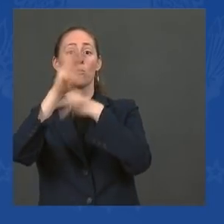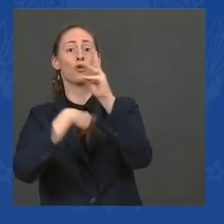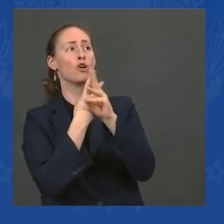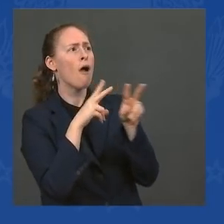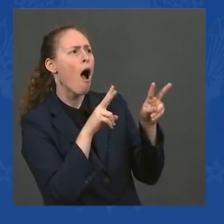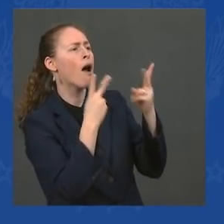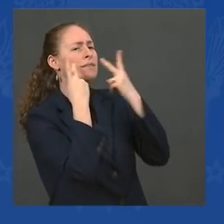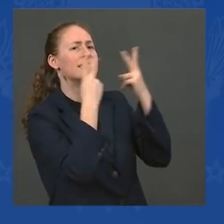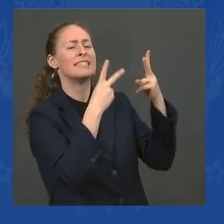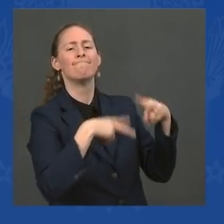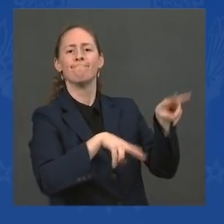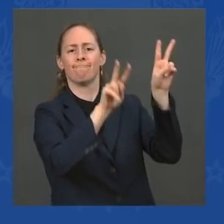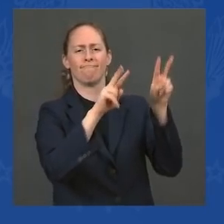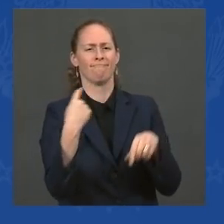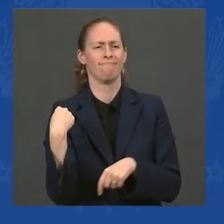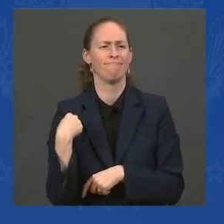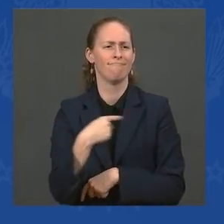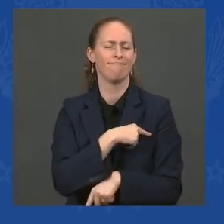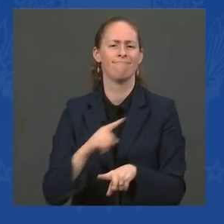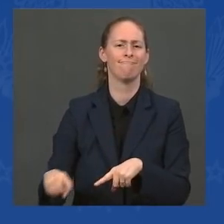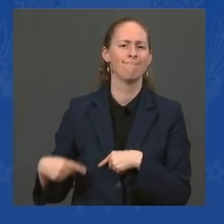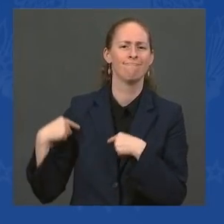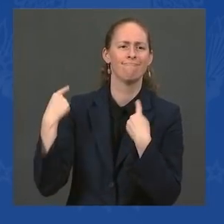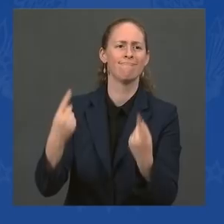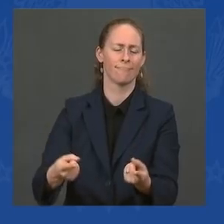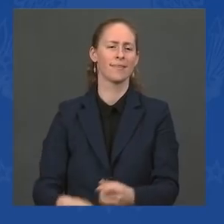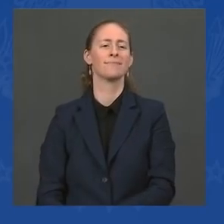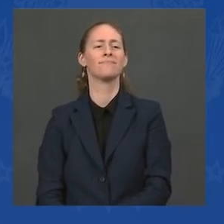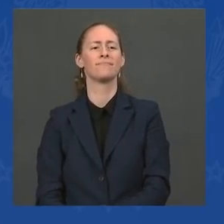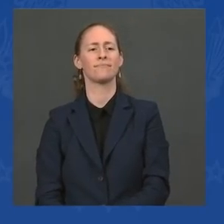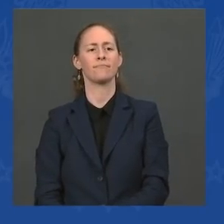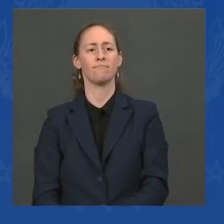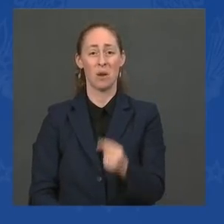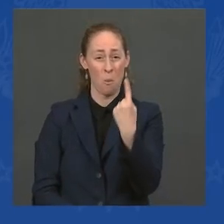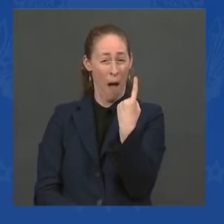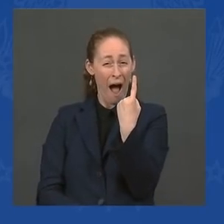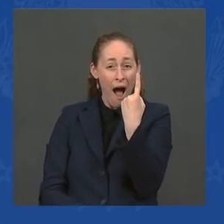Now, in one cynical, destructive, partisan ploy -- just for politics --